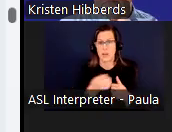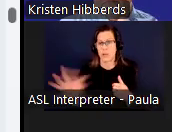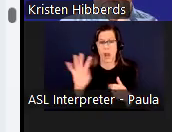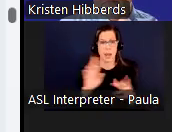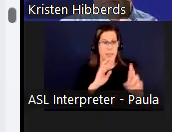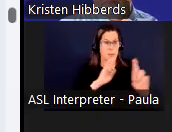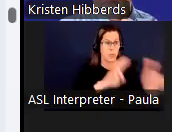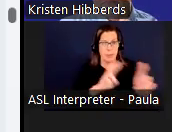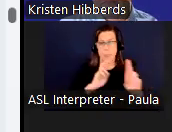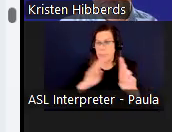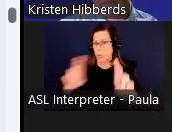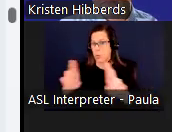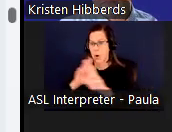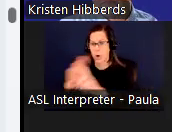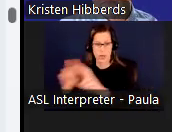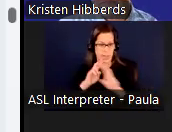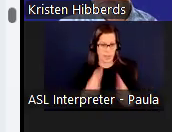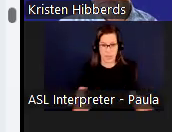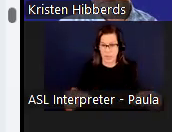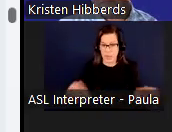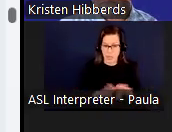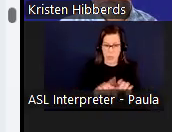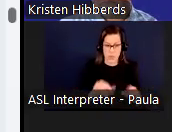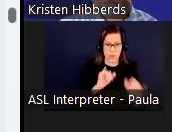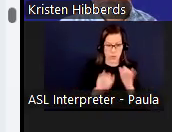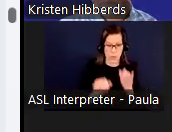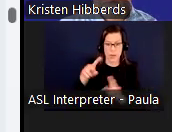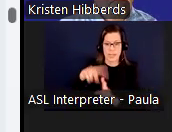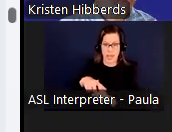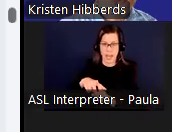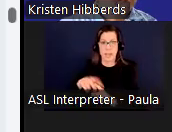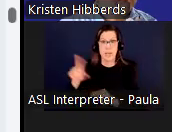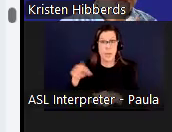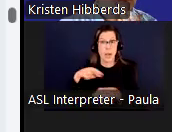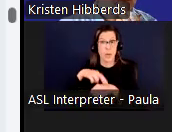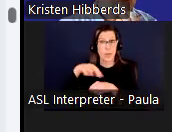at intake or that are assigned, but where a referral and information